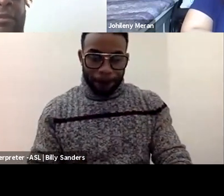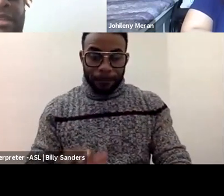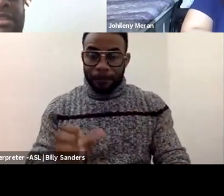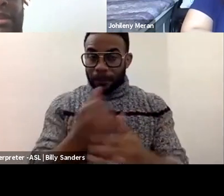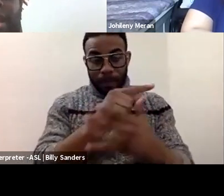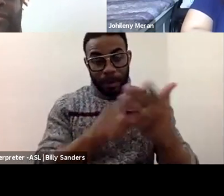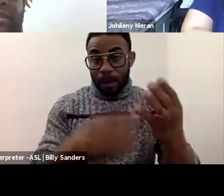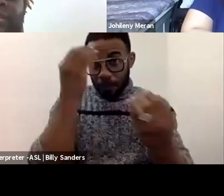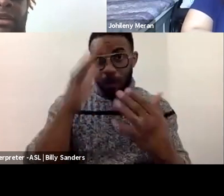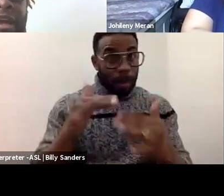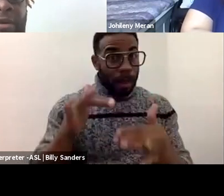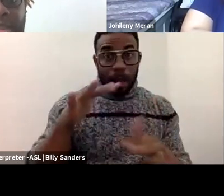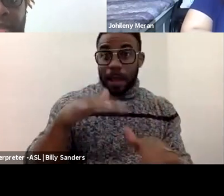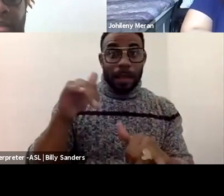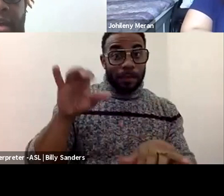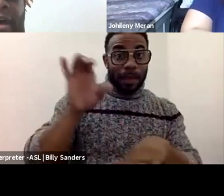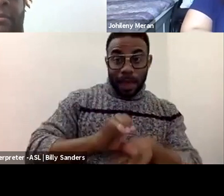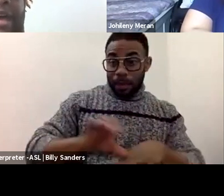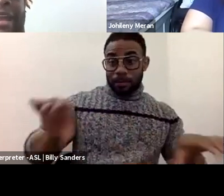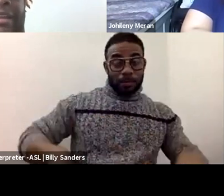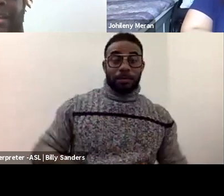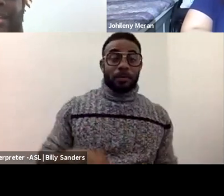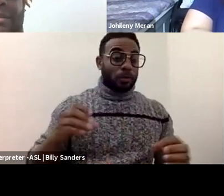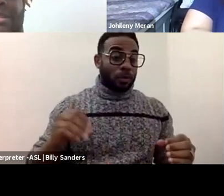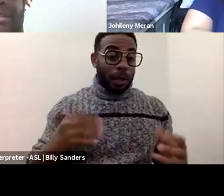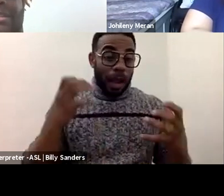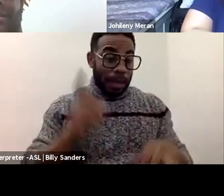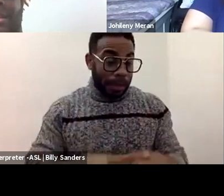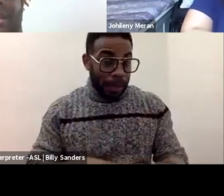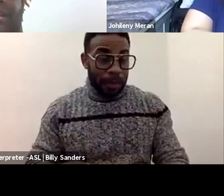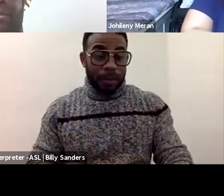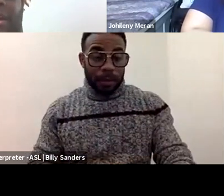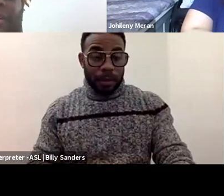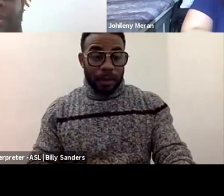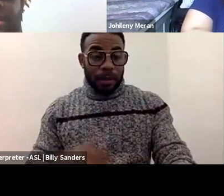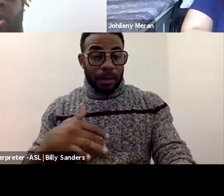information without ever leaving your couch. And a lot of times the study abroad office